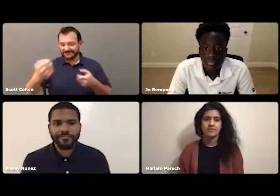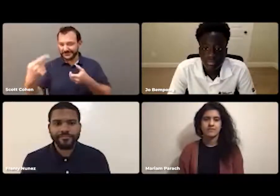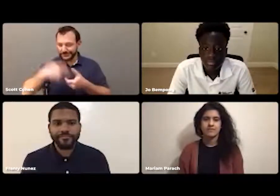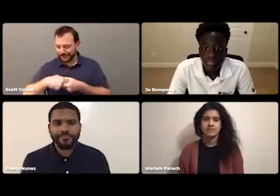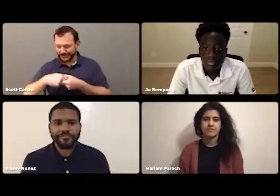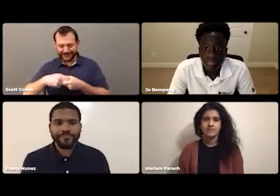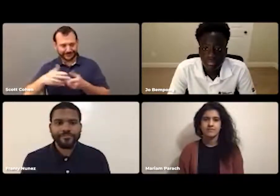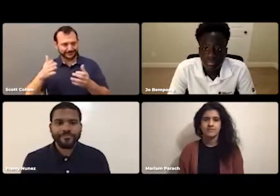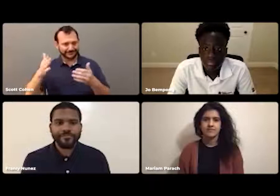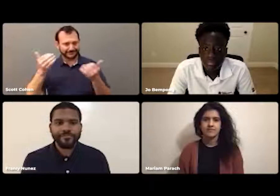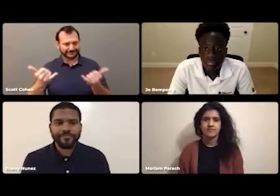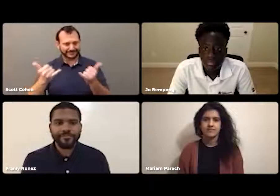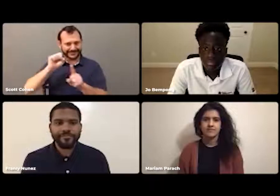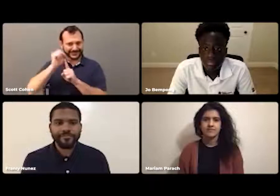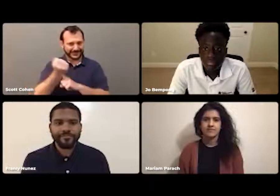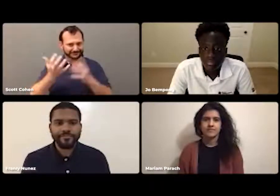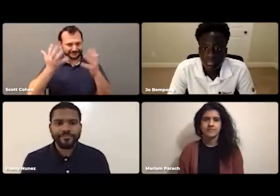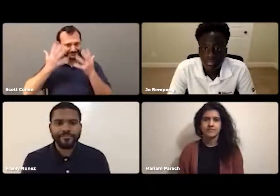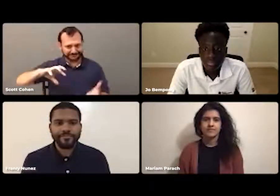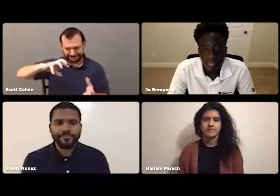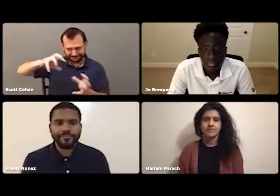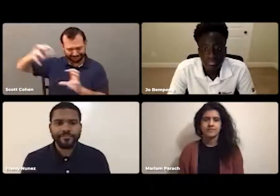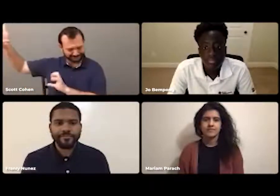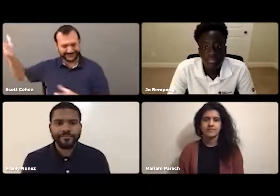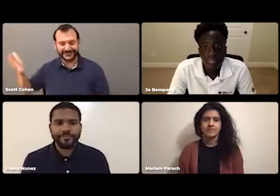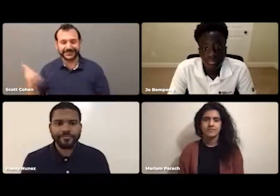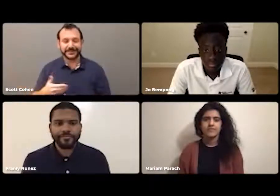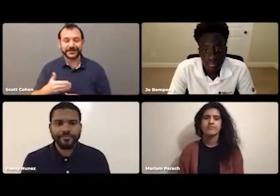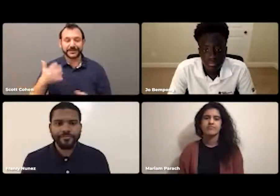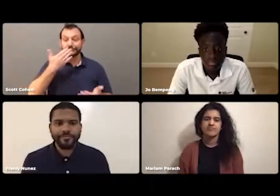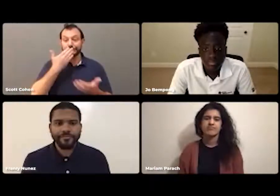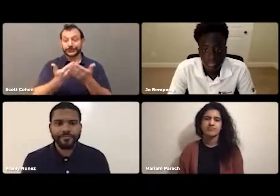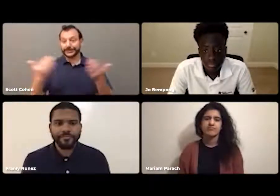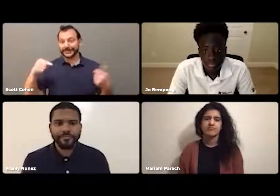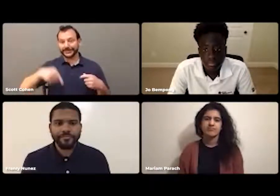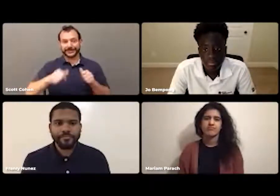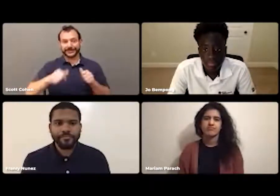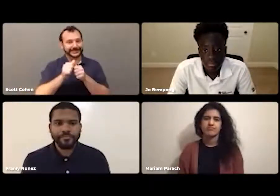I'm glad you could be here with our current pandemic.